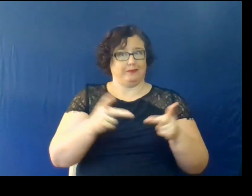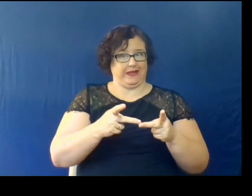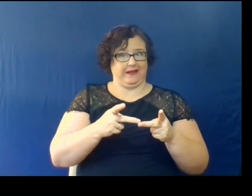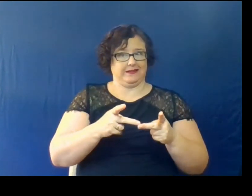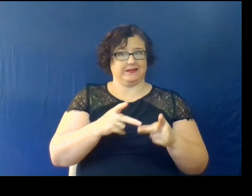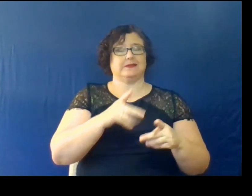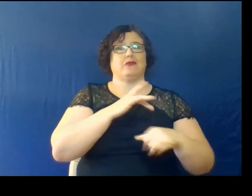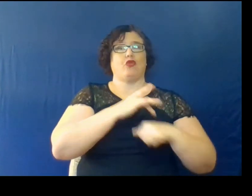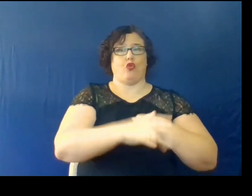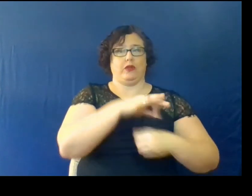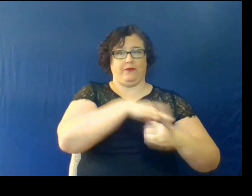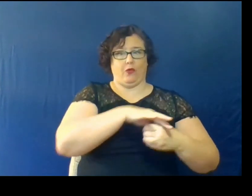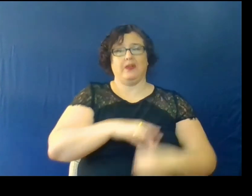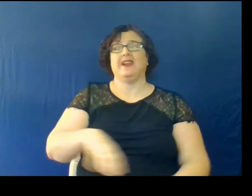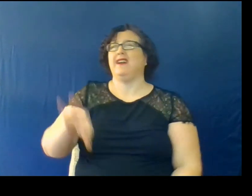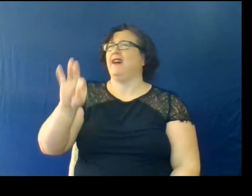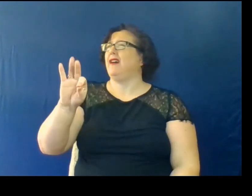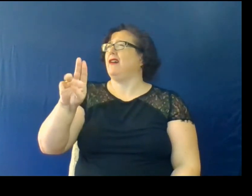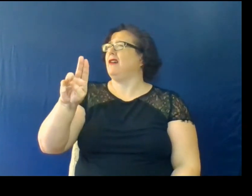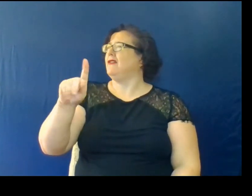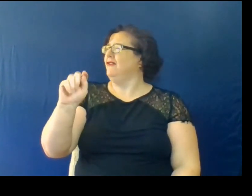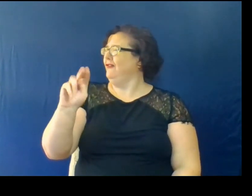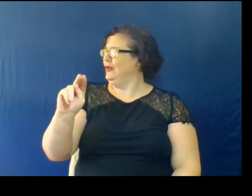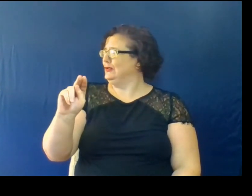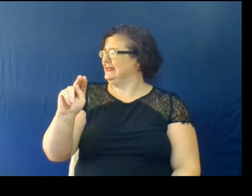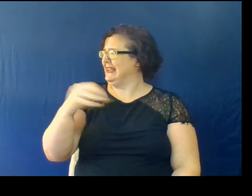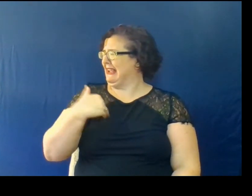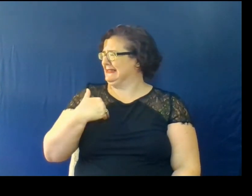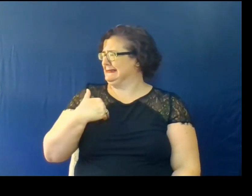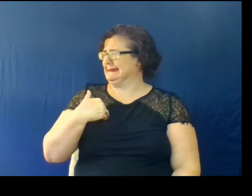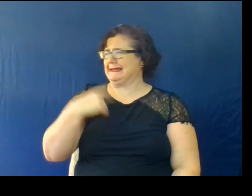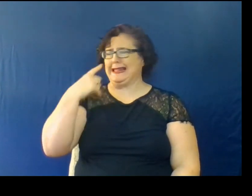want to say between I don't have the exact number but about 30 different places within the county.